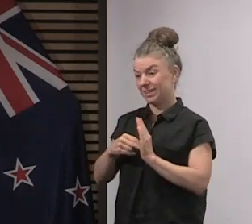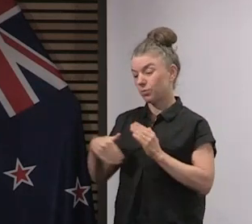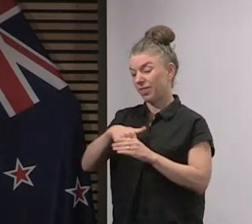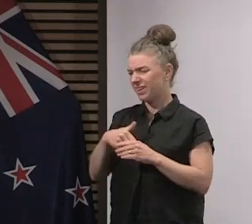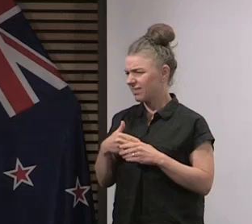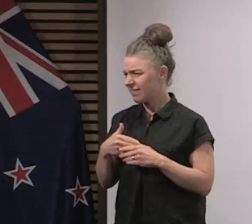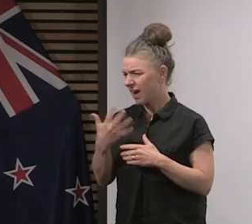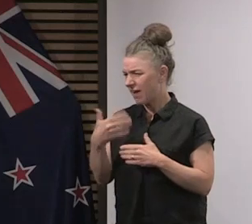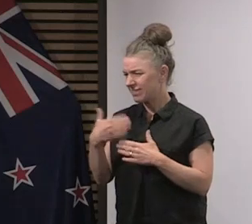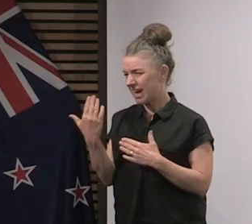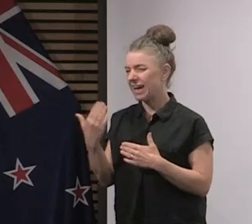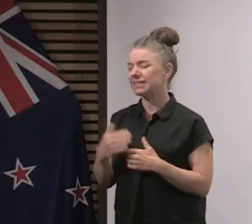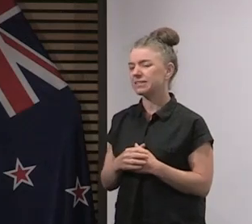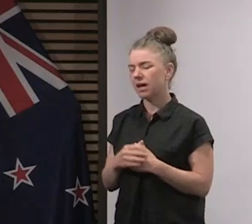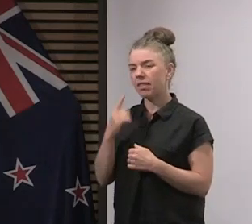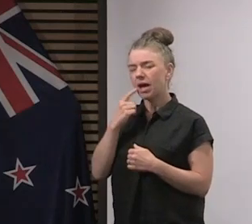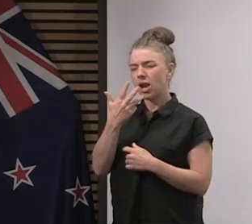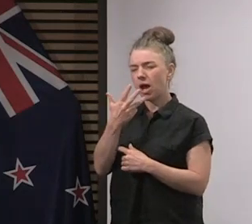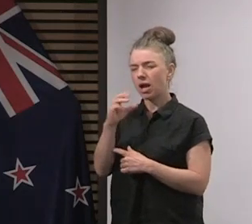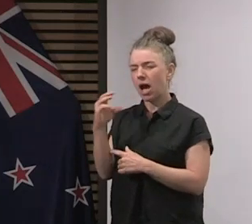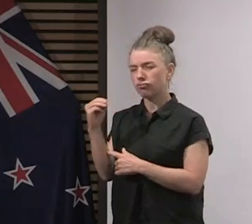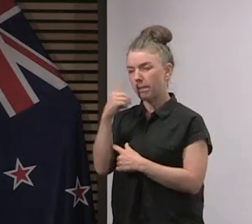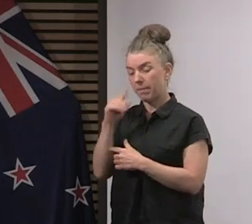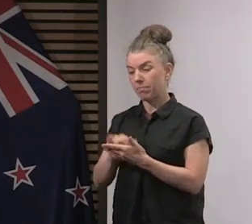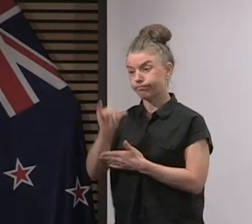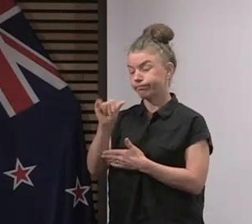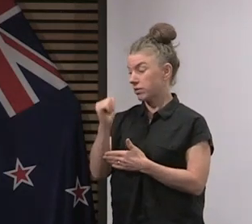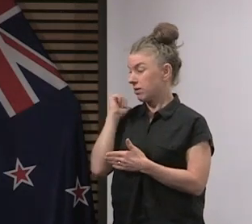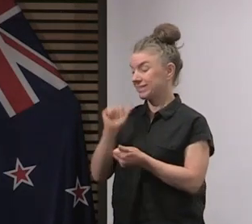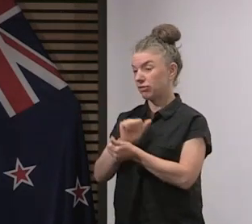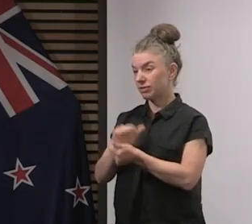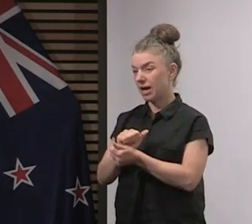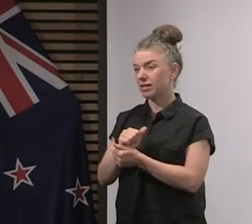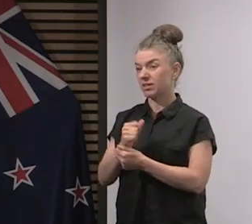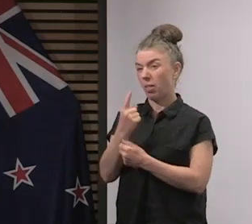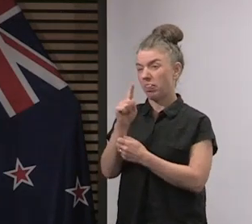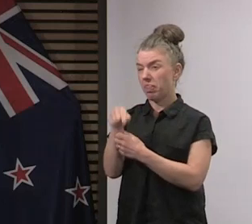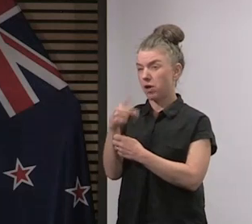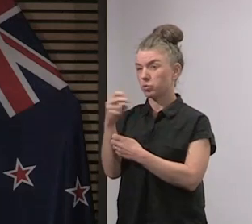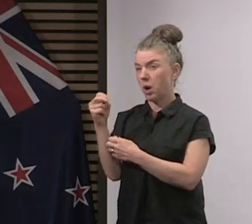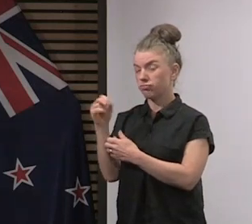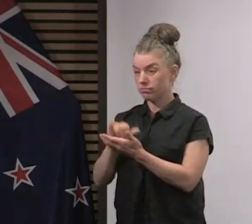are travelling in the next